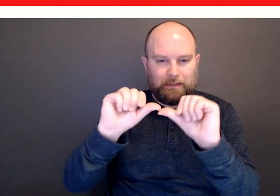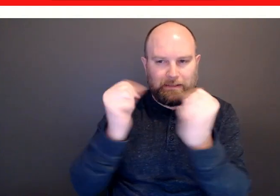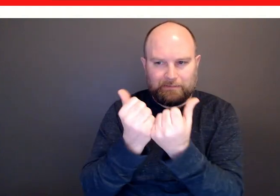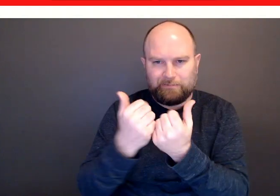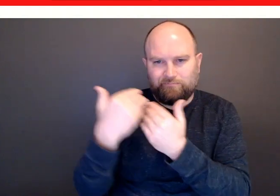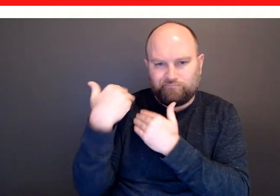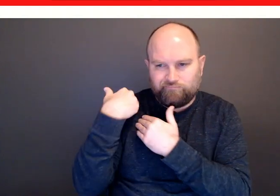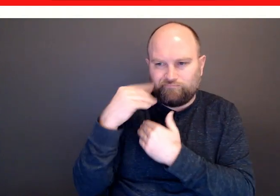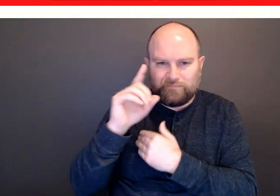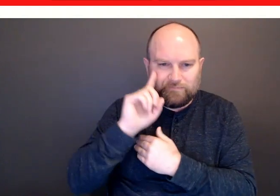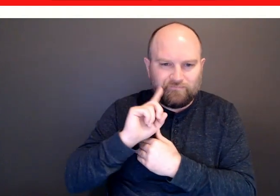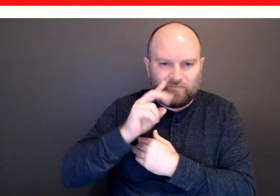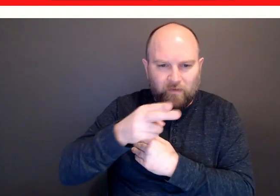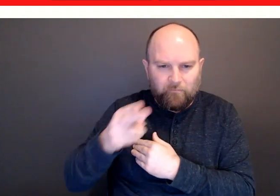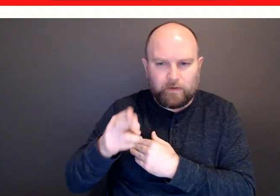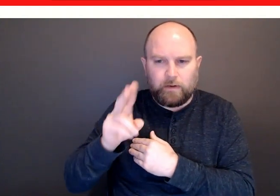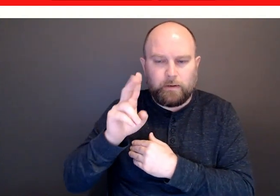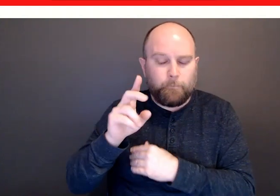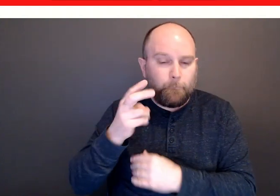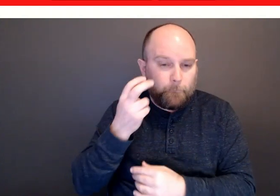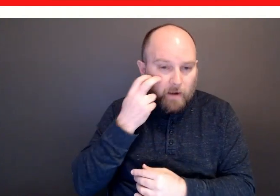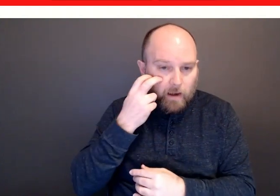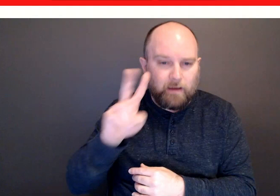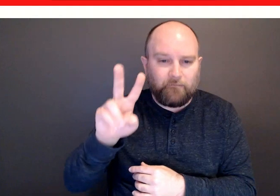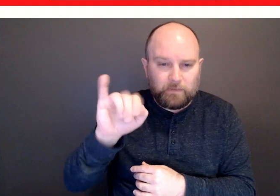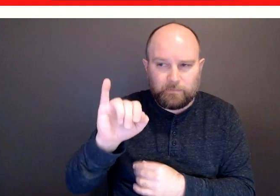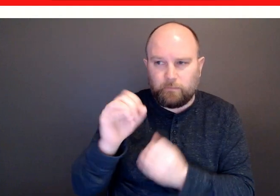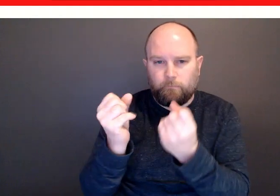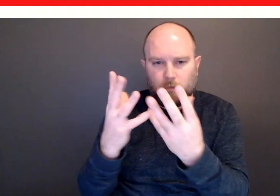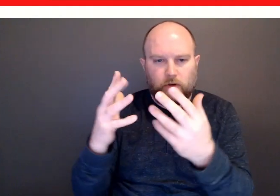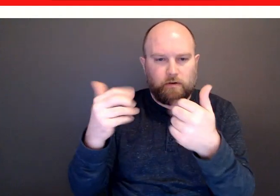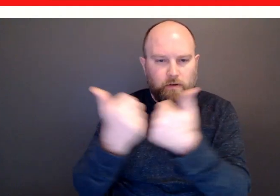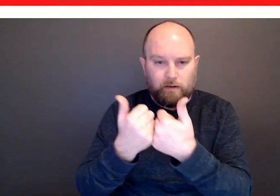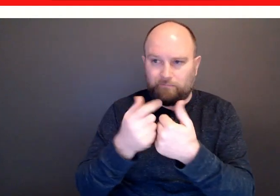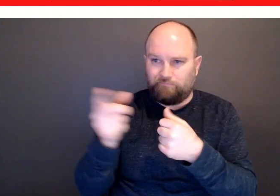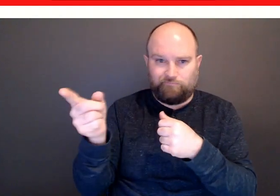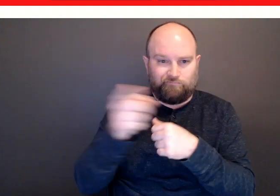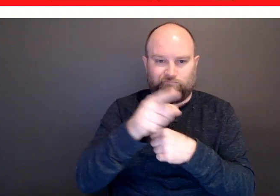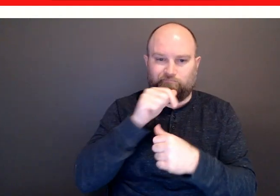that they do not share with the Minnesota State Academies however the Minnesota Department of